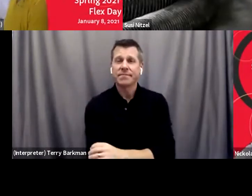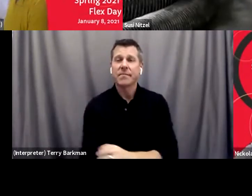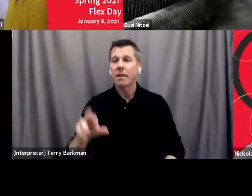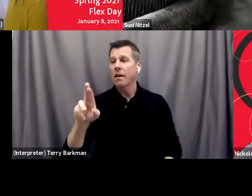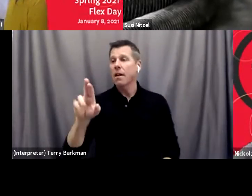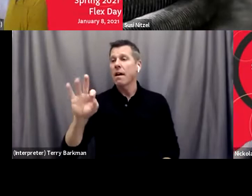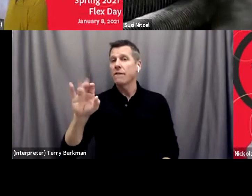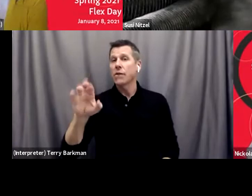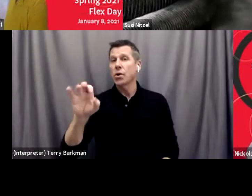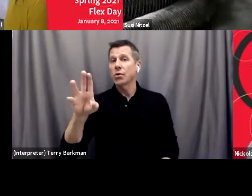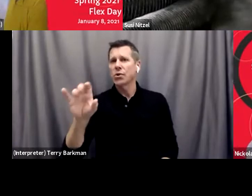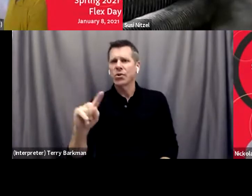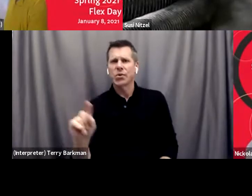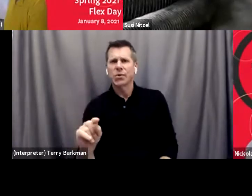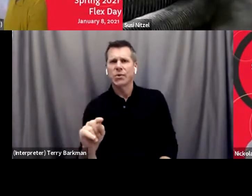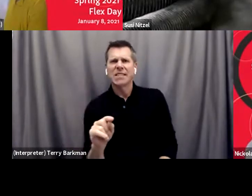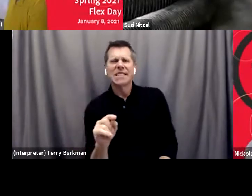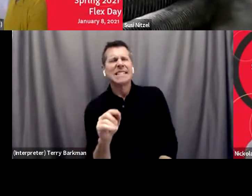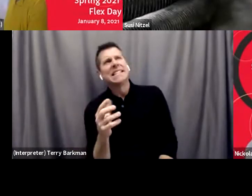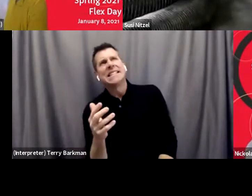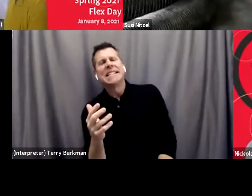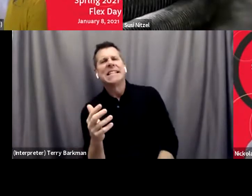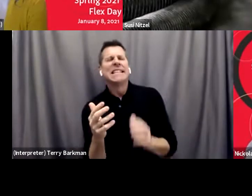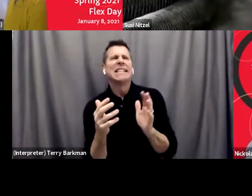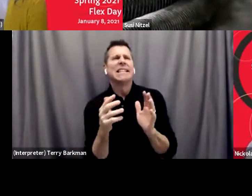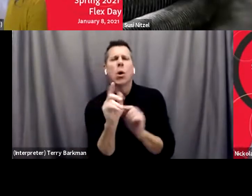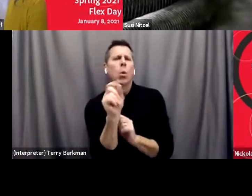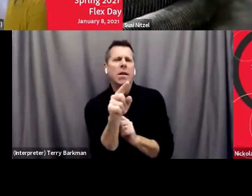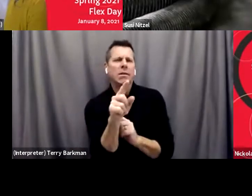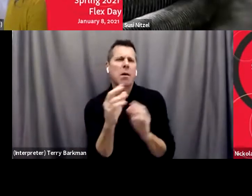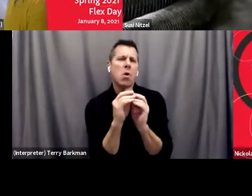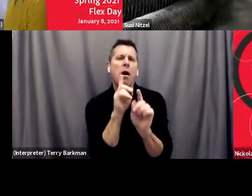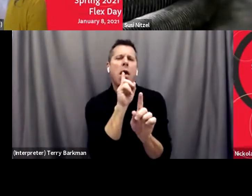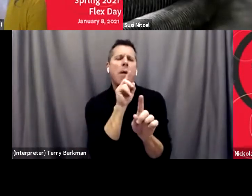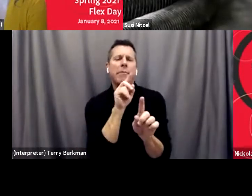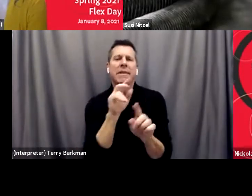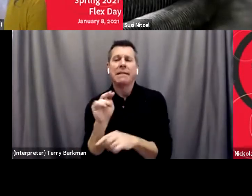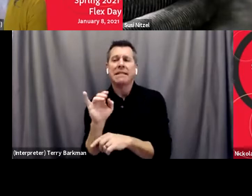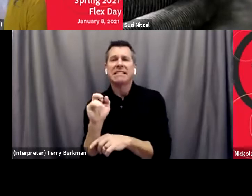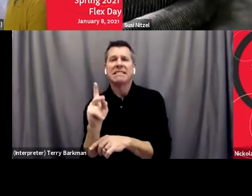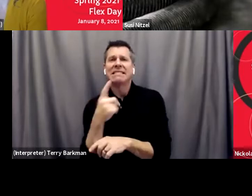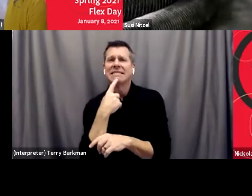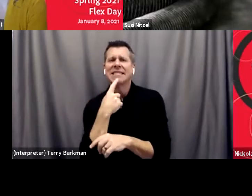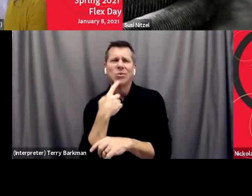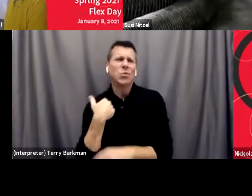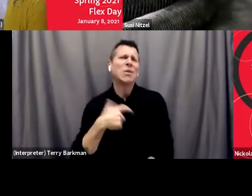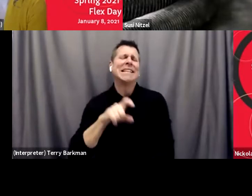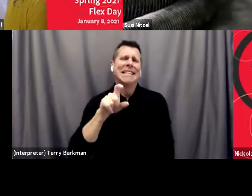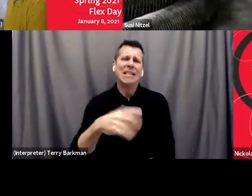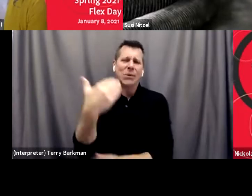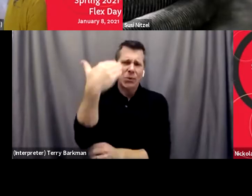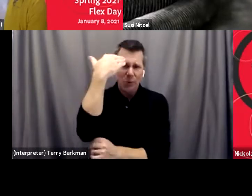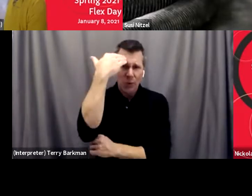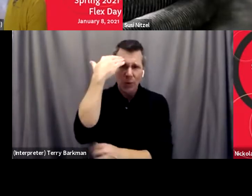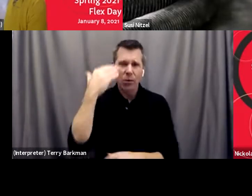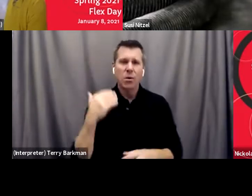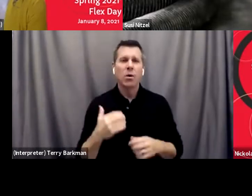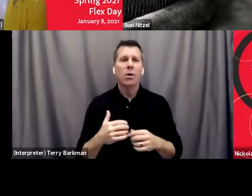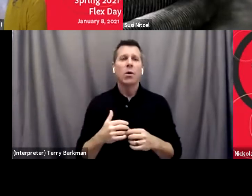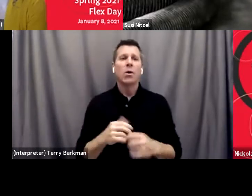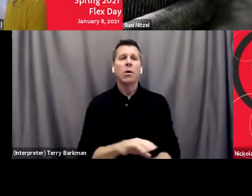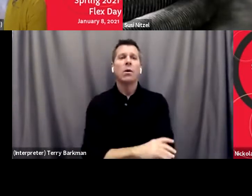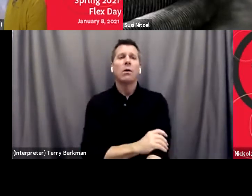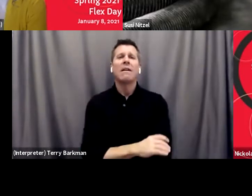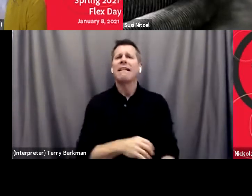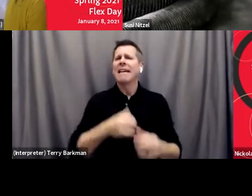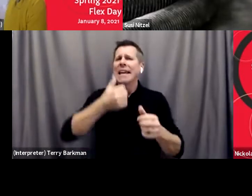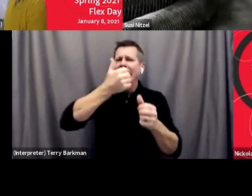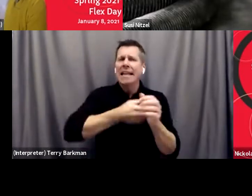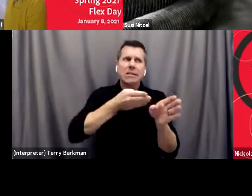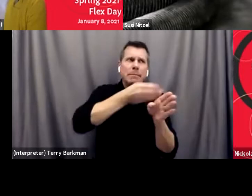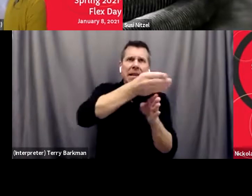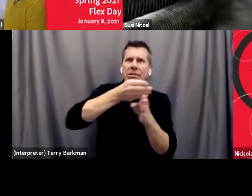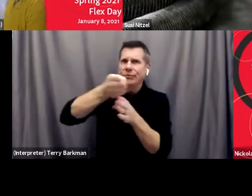Well, it is just more of a comment. As Nick says, we need to know what goes on in every major. I give you one example. I was working